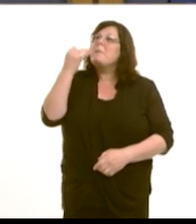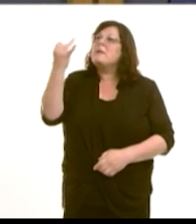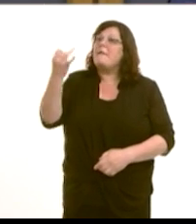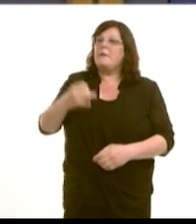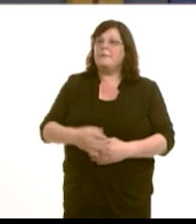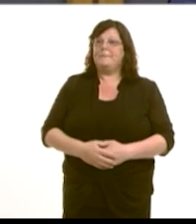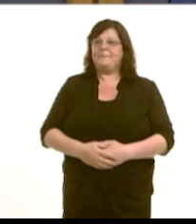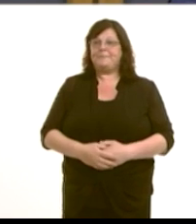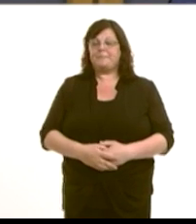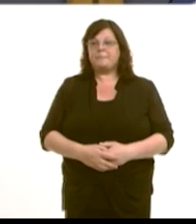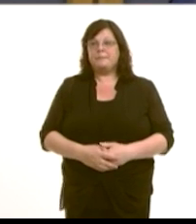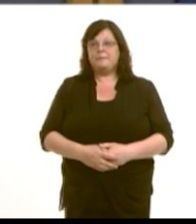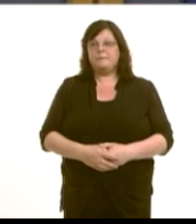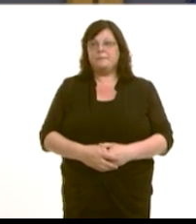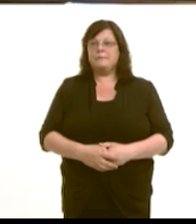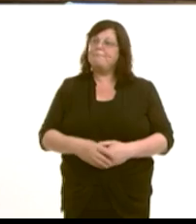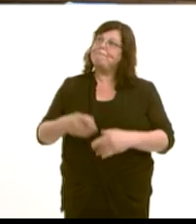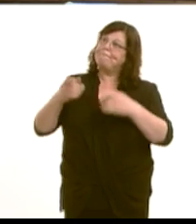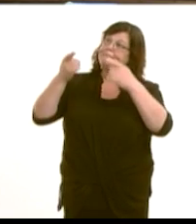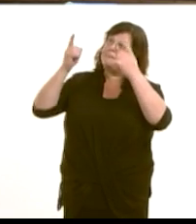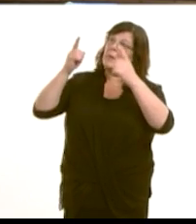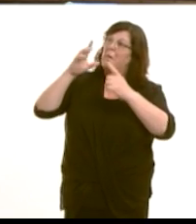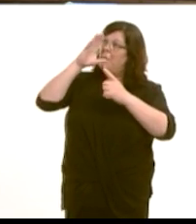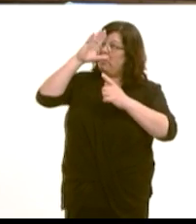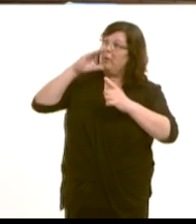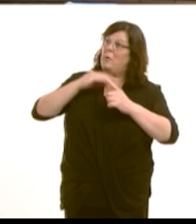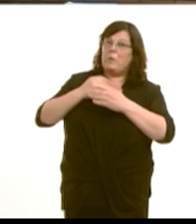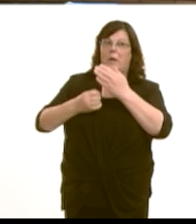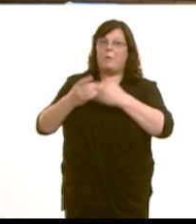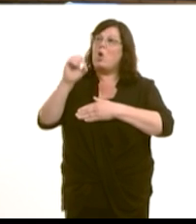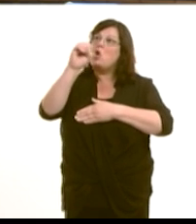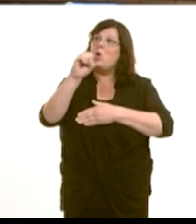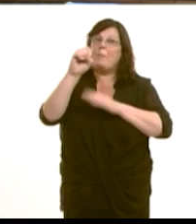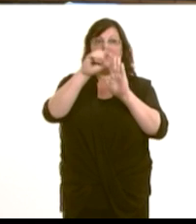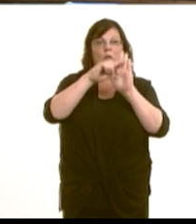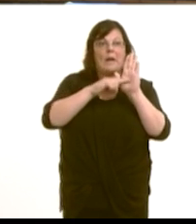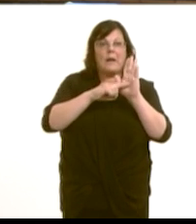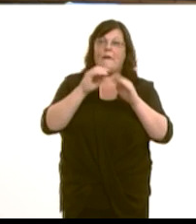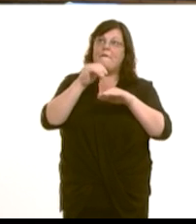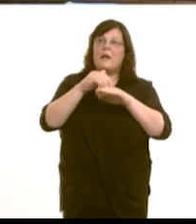Will the First Minister make a statement on European regulations relating to air pollution post-Brexit?